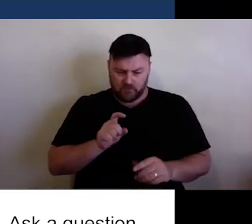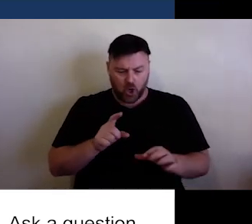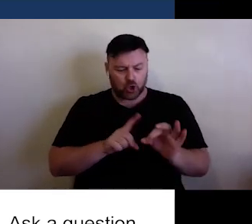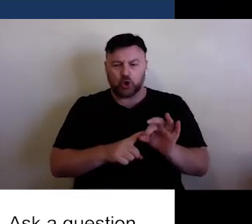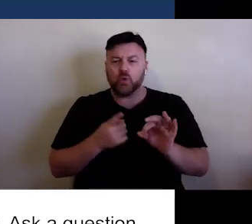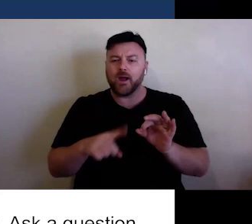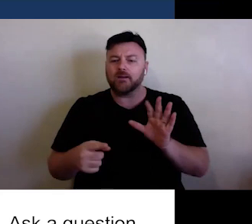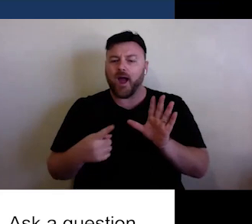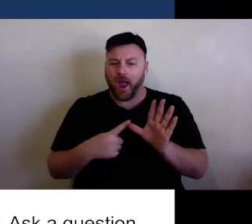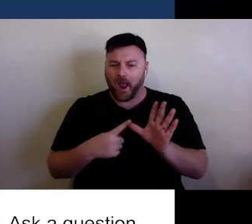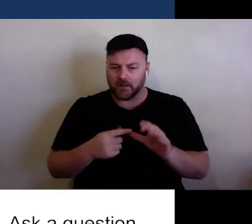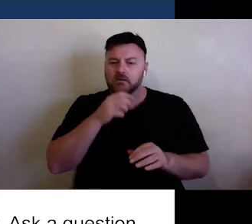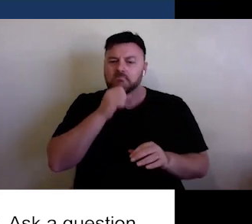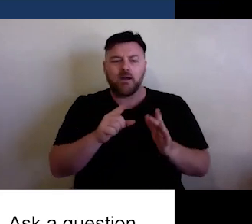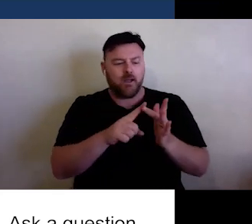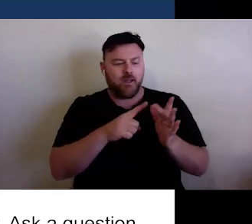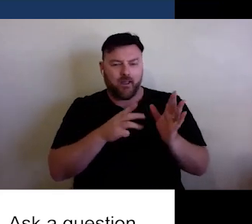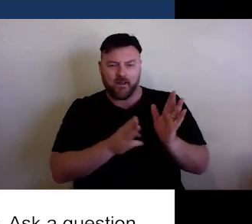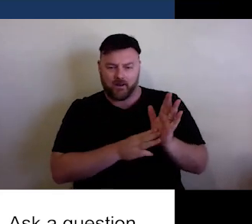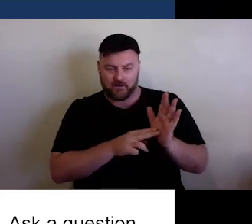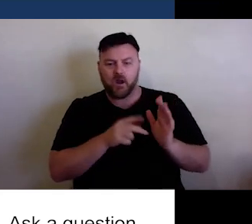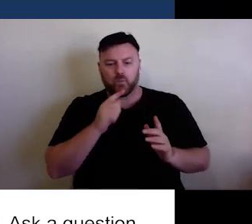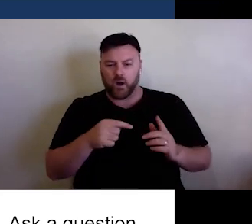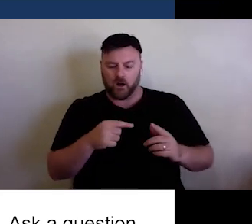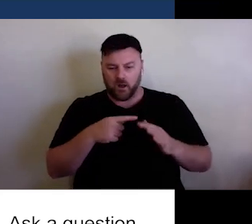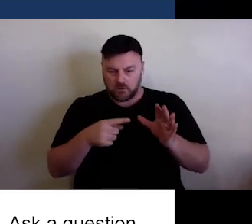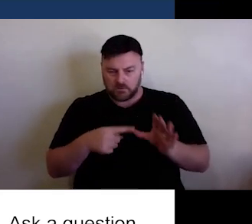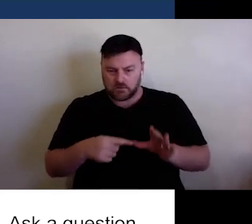we'll aim to get through as many as we can by the end of today's